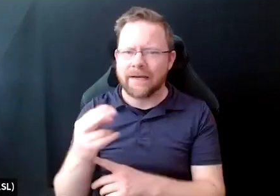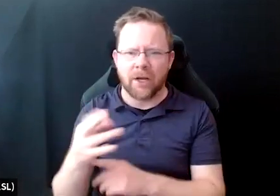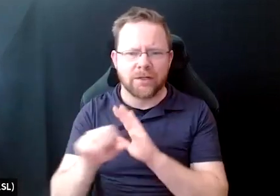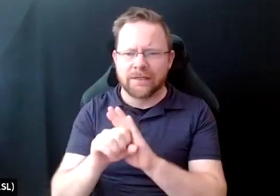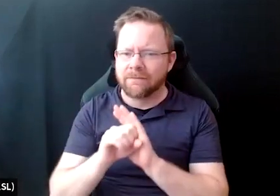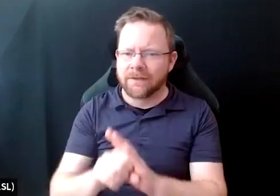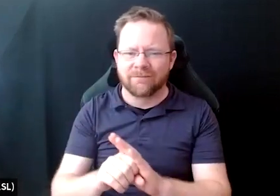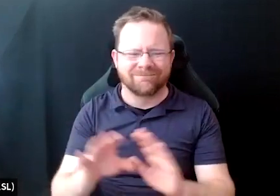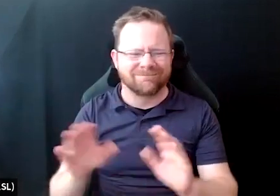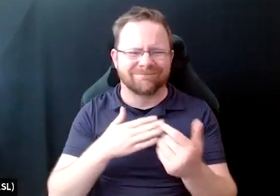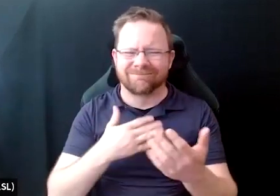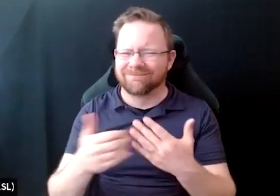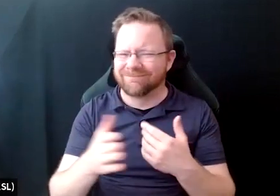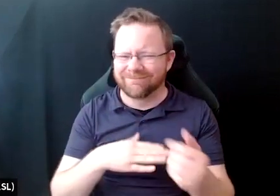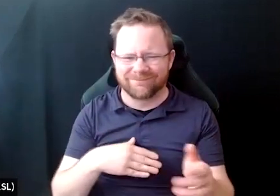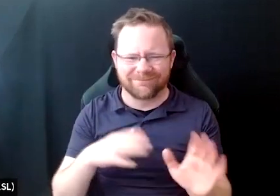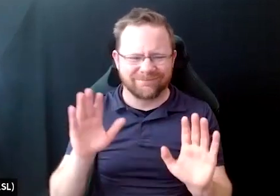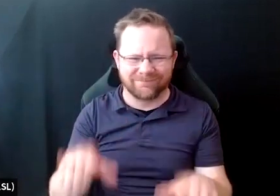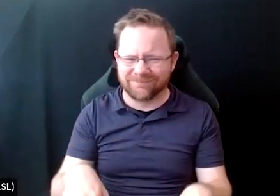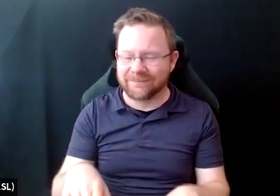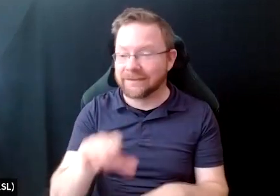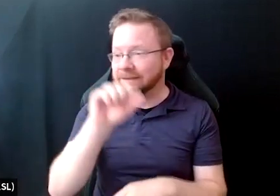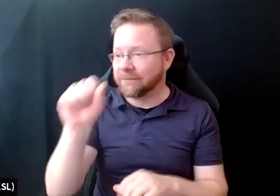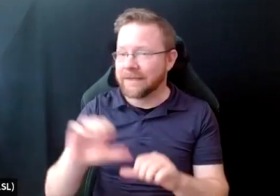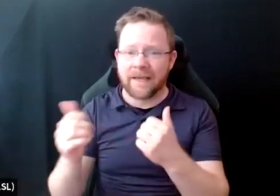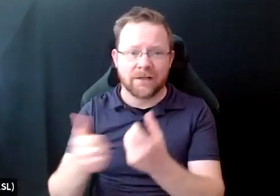It doesn't matter if you have a whole space agency supporting you,